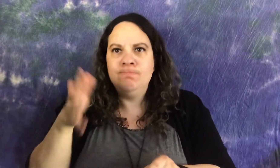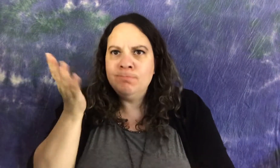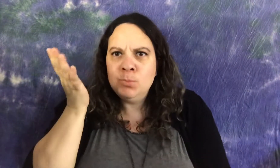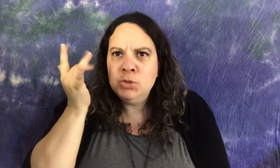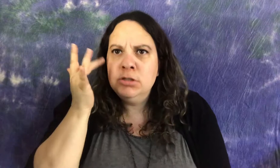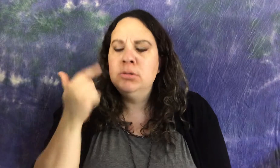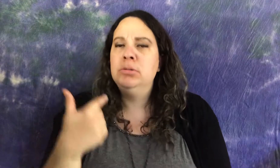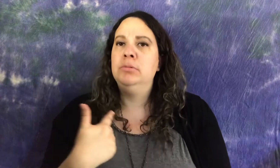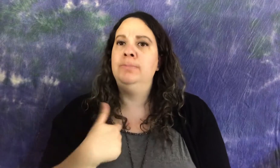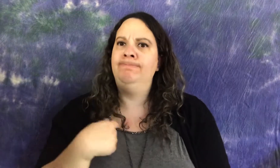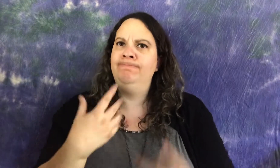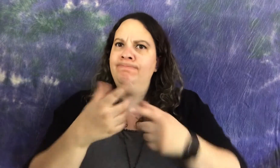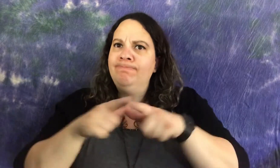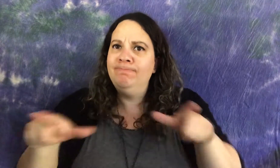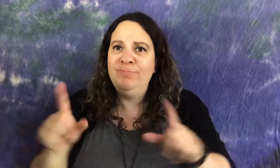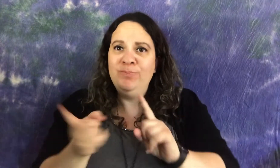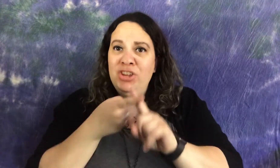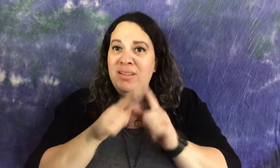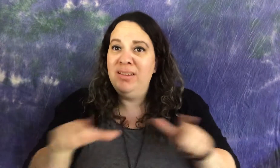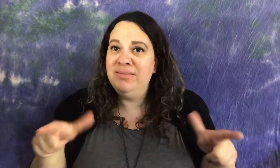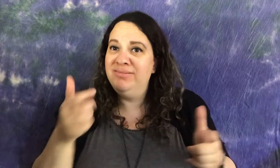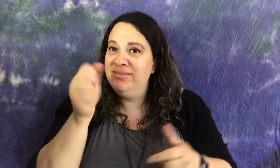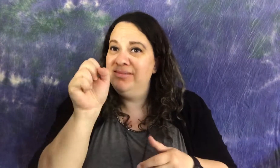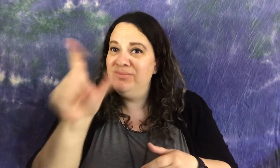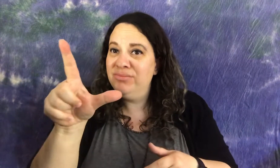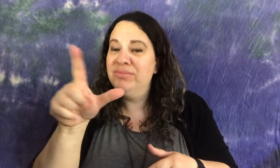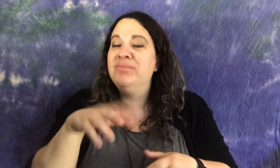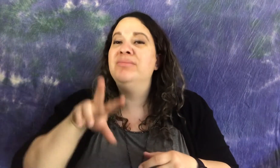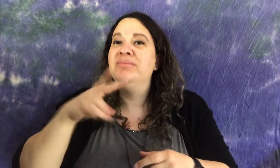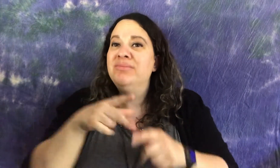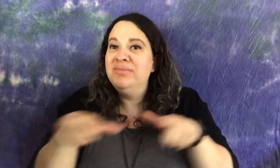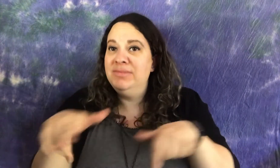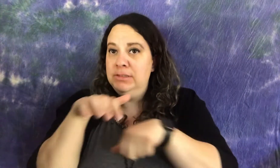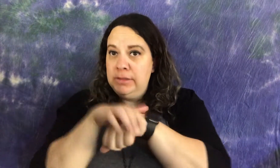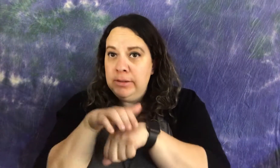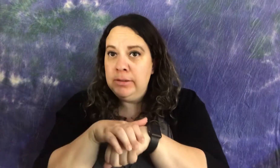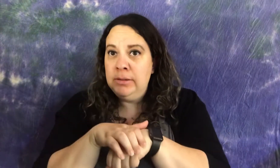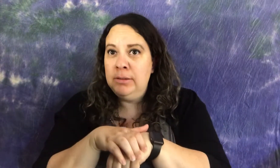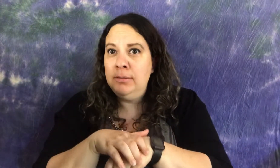Why? My primary language is ASL. My 2nd language is English.